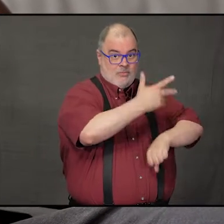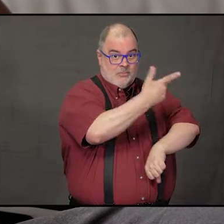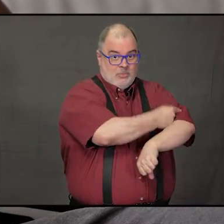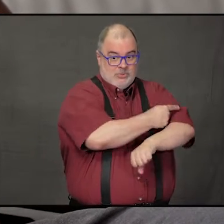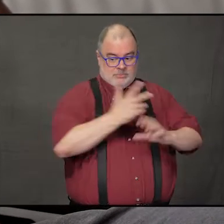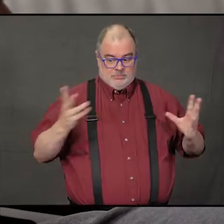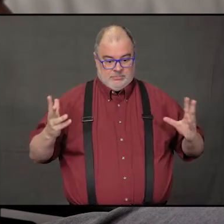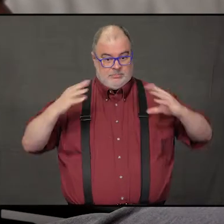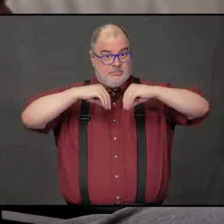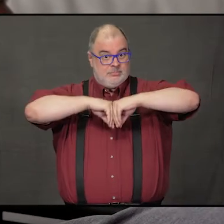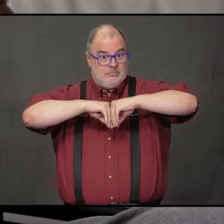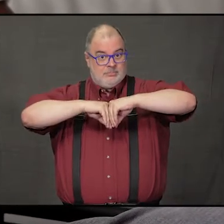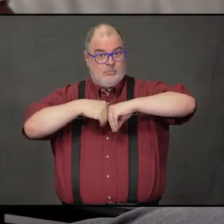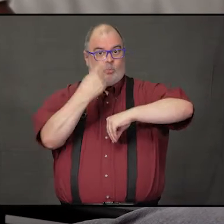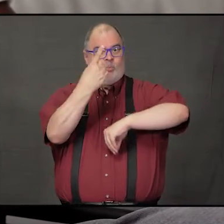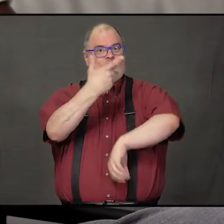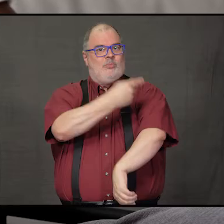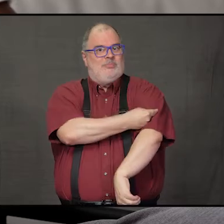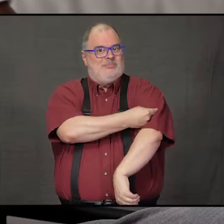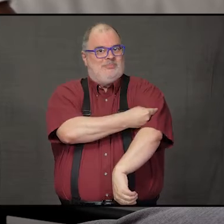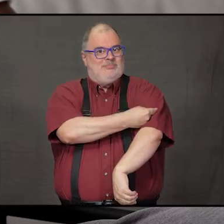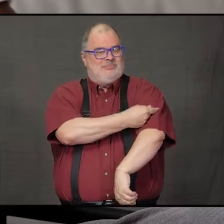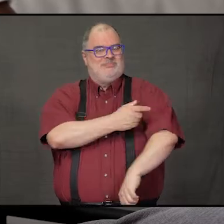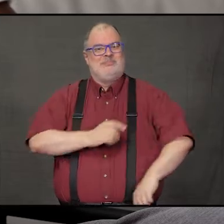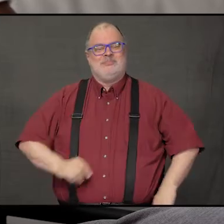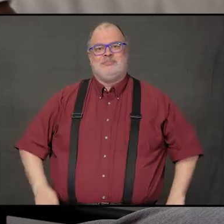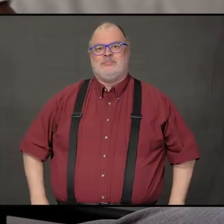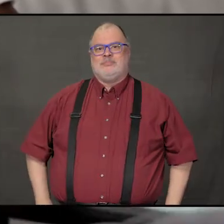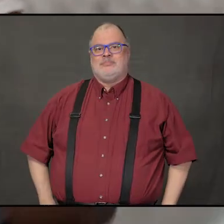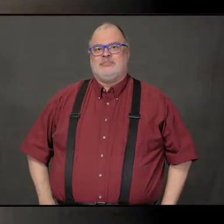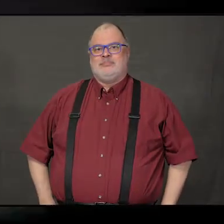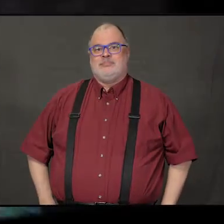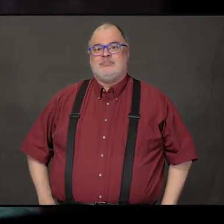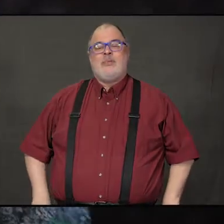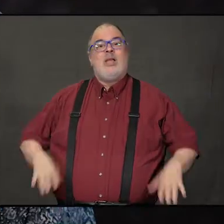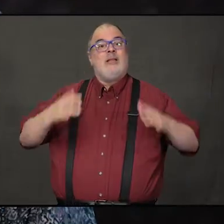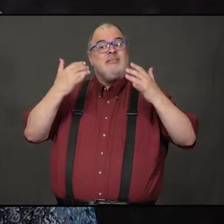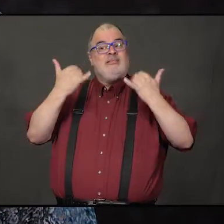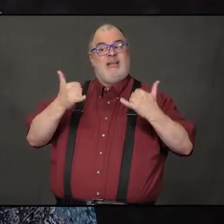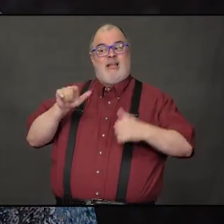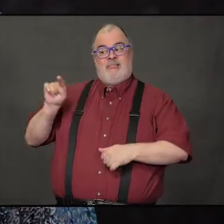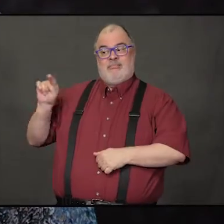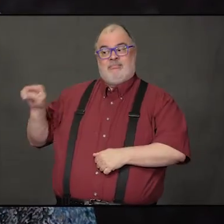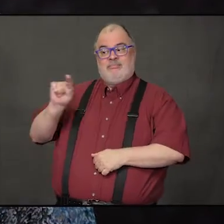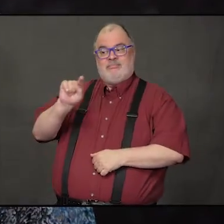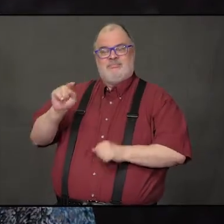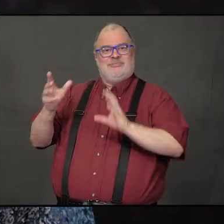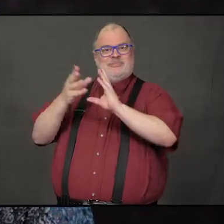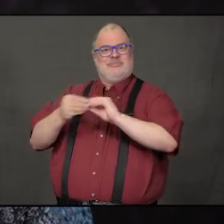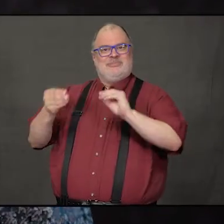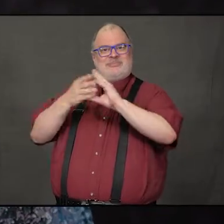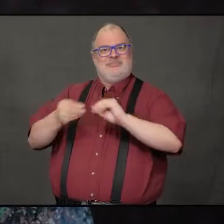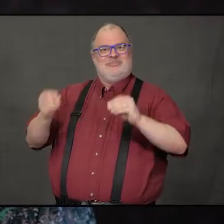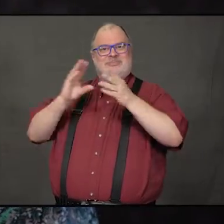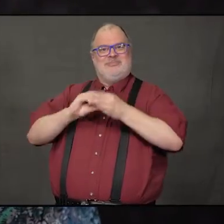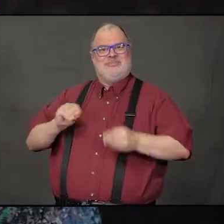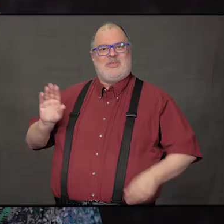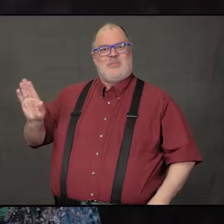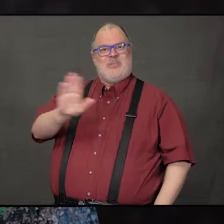Now let’s hear from our friends about their experiences! {sweet theme}